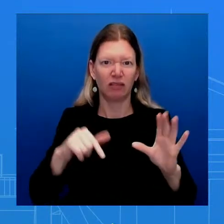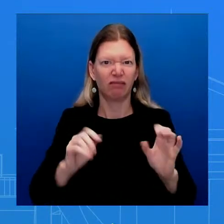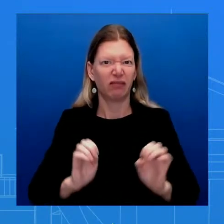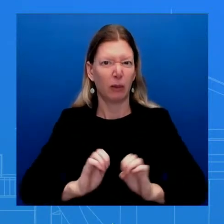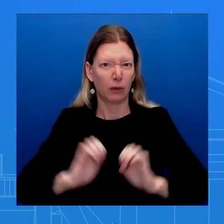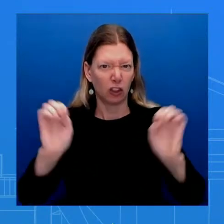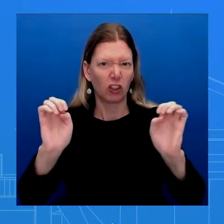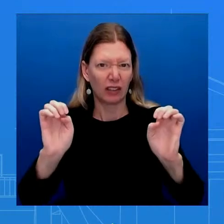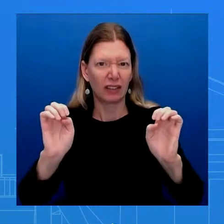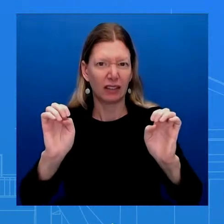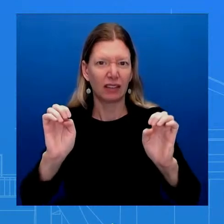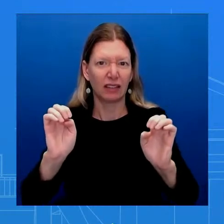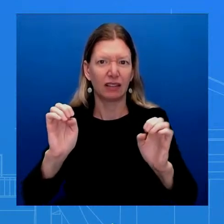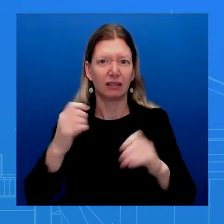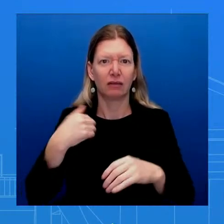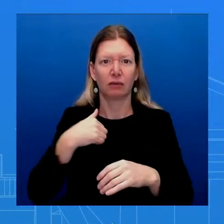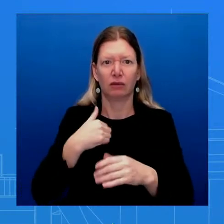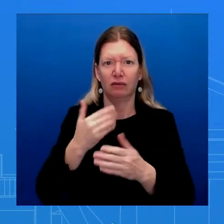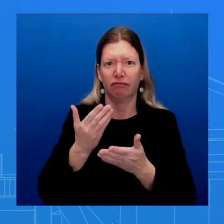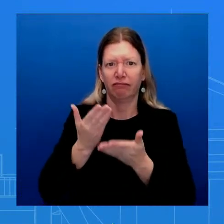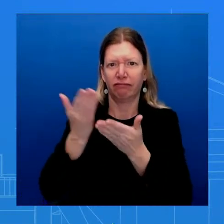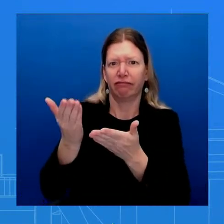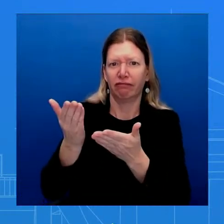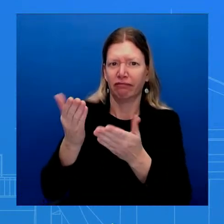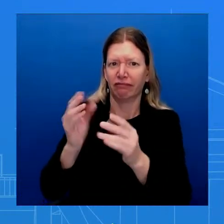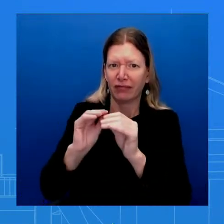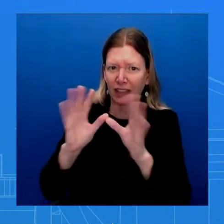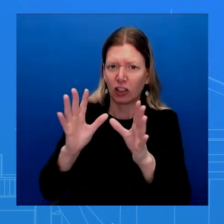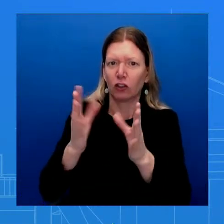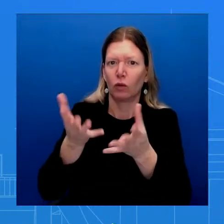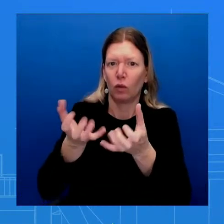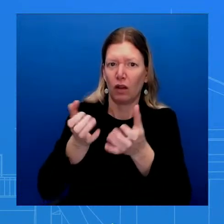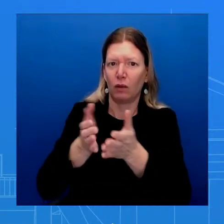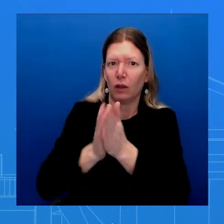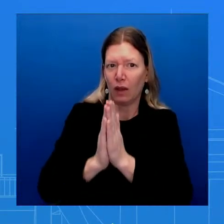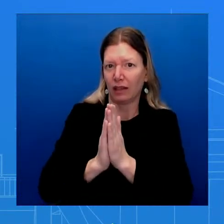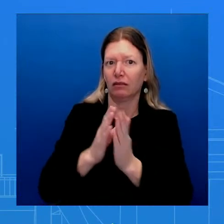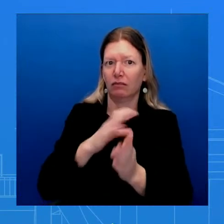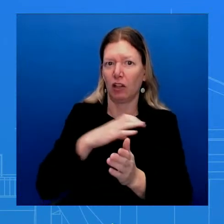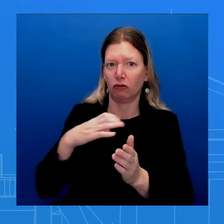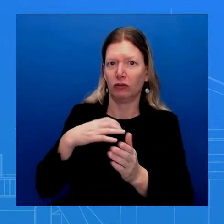And so, we're going to continue to make that very clear. I just don't have any updates for you at this time. The Press: And you started the briefing